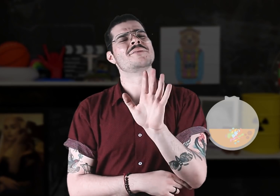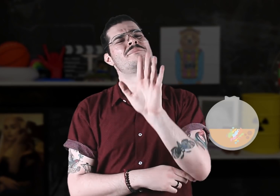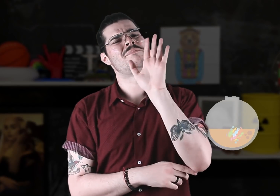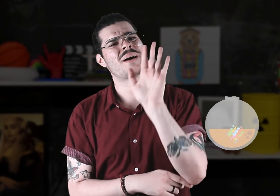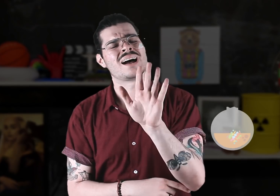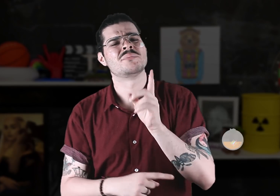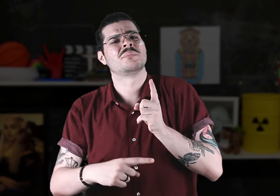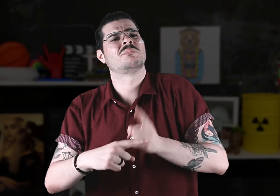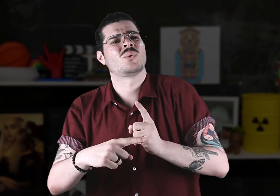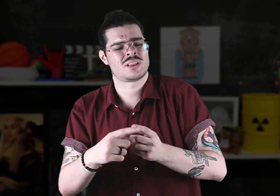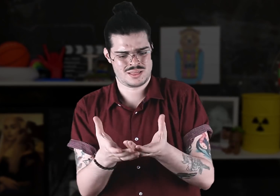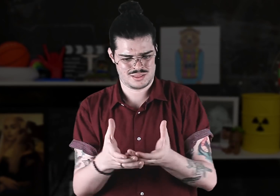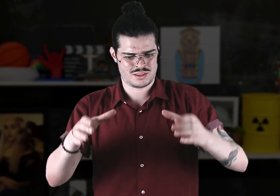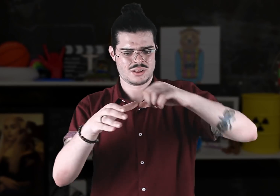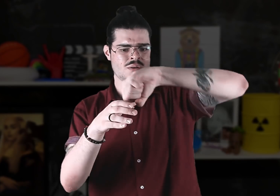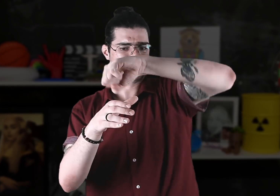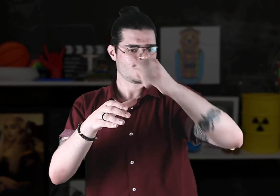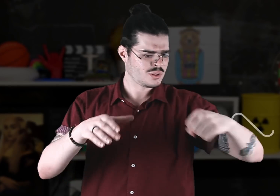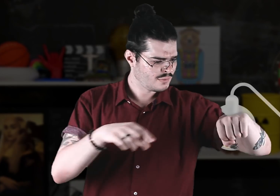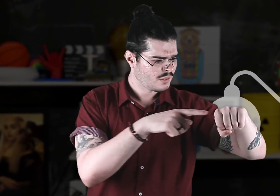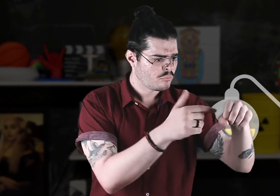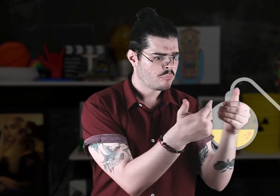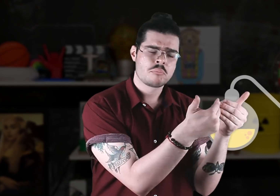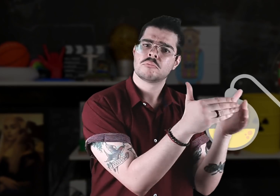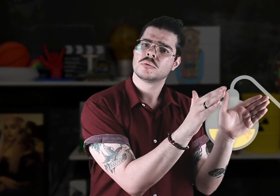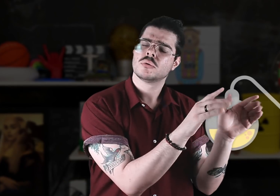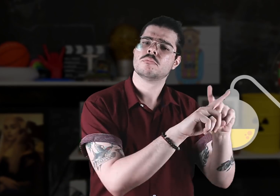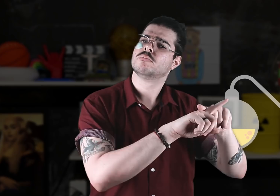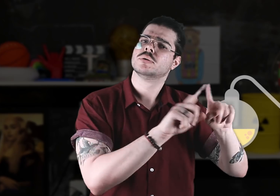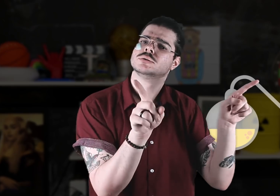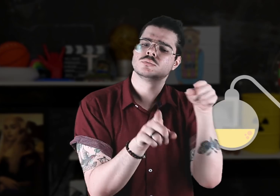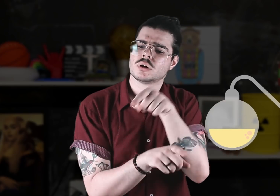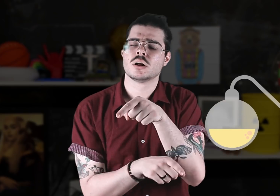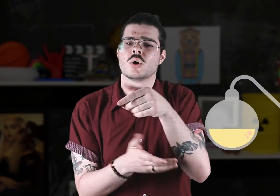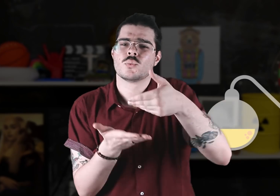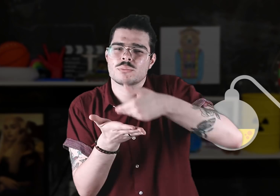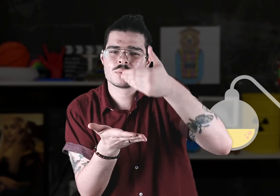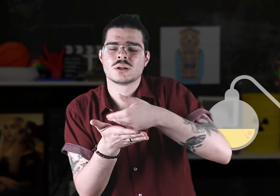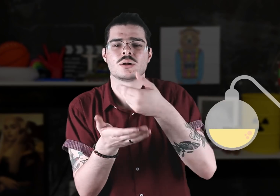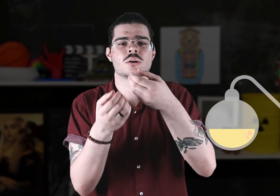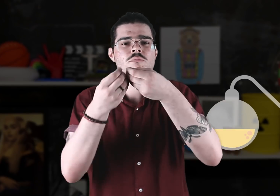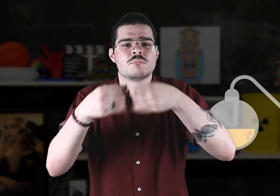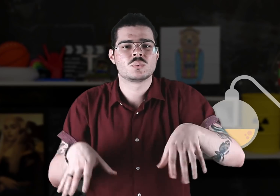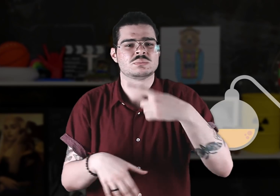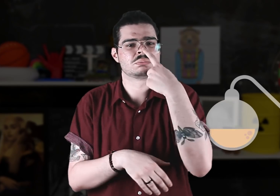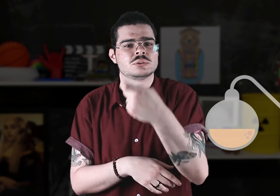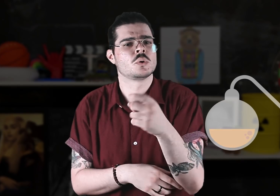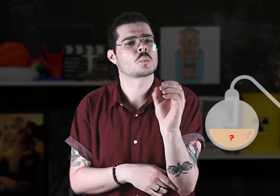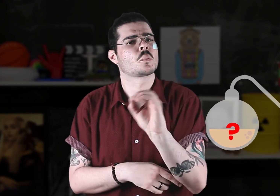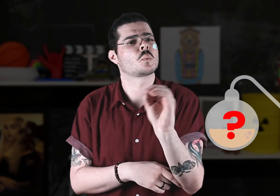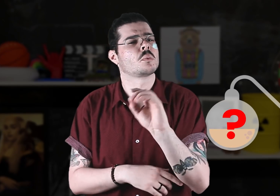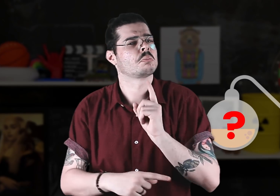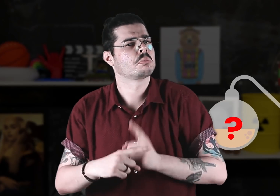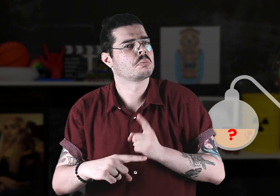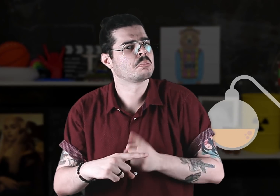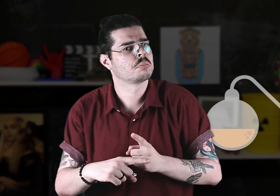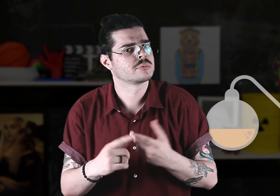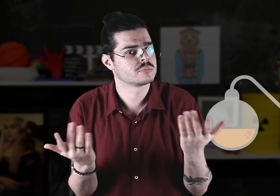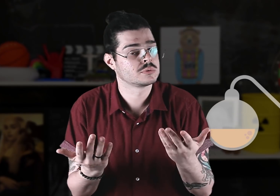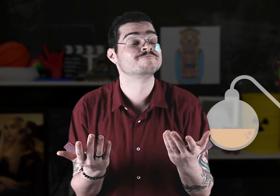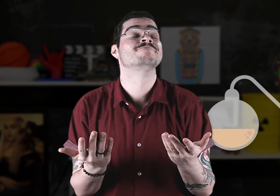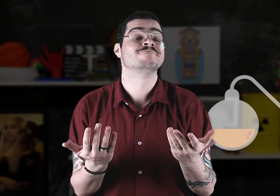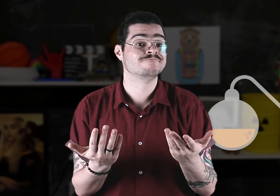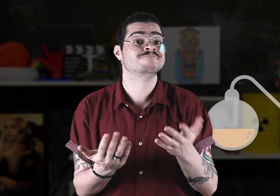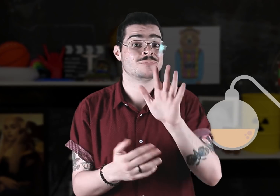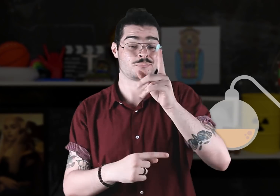But why was the gooseneck bottle not damaged even though it was open?